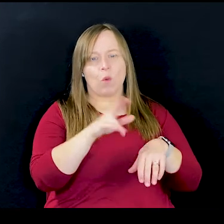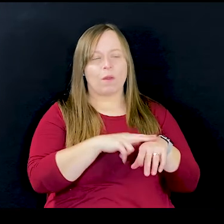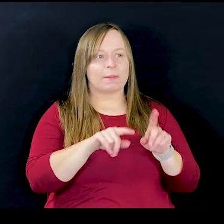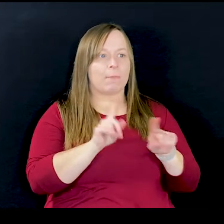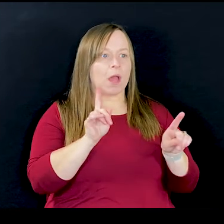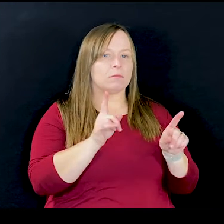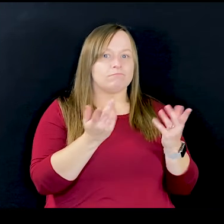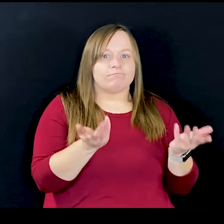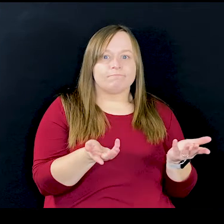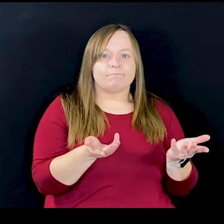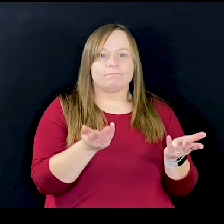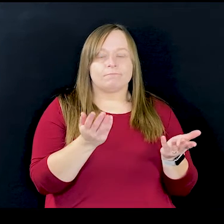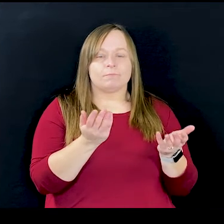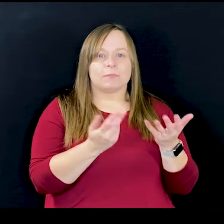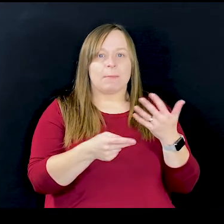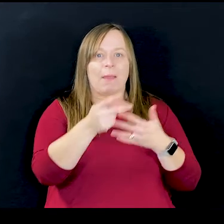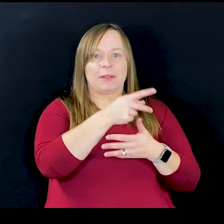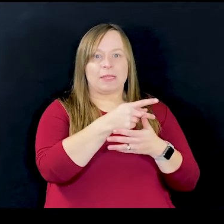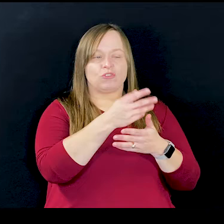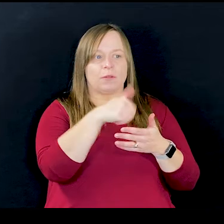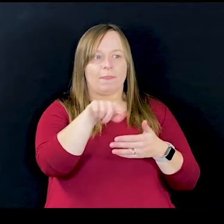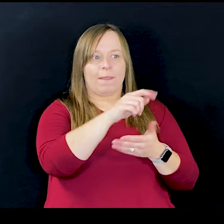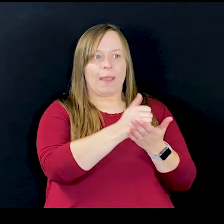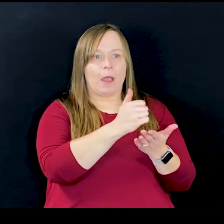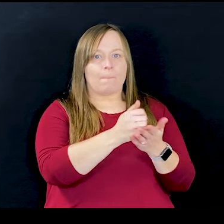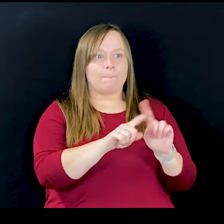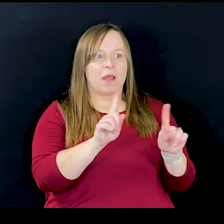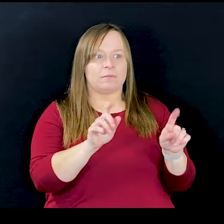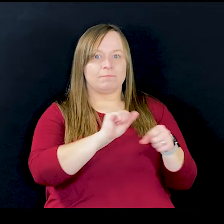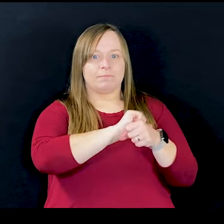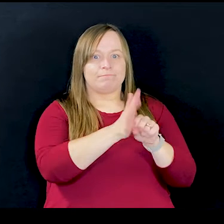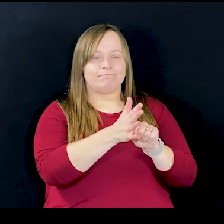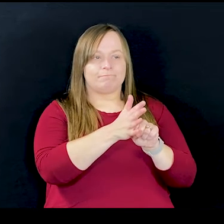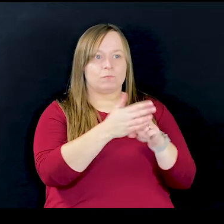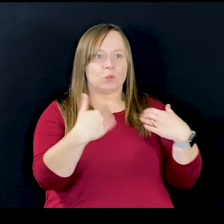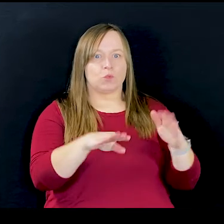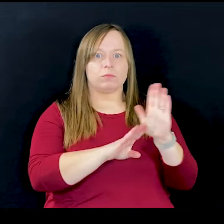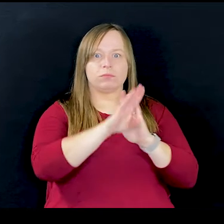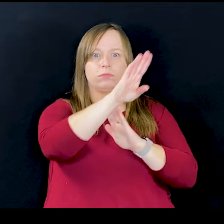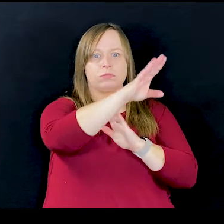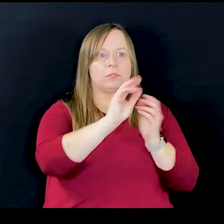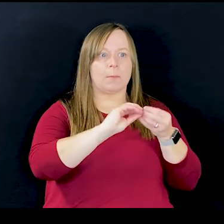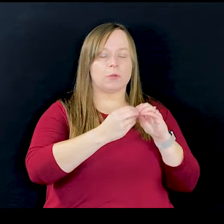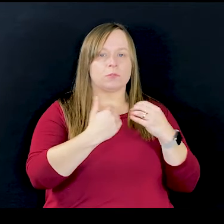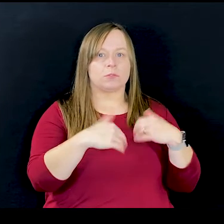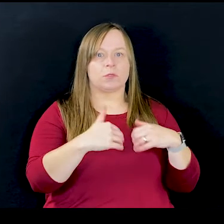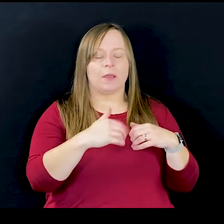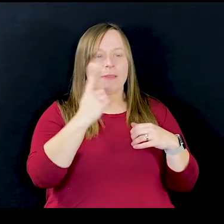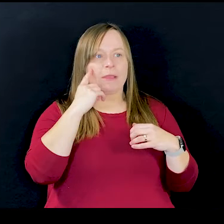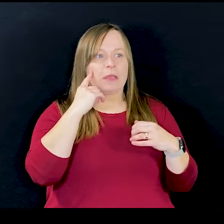But the population they serve, but given at the height of the pandemic, I think that there were just